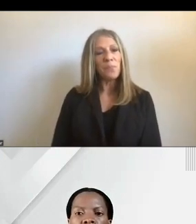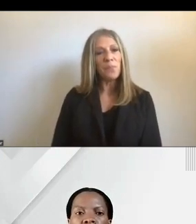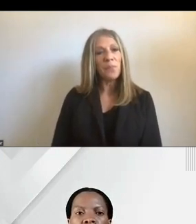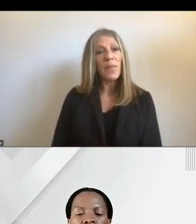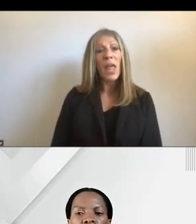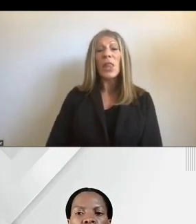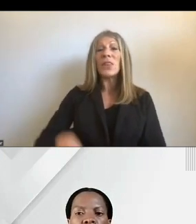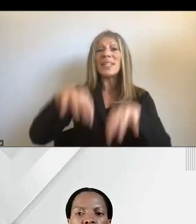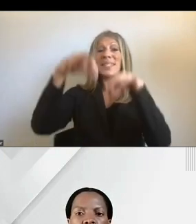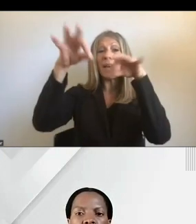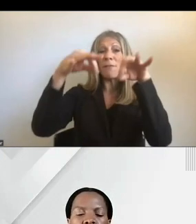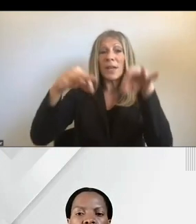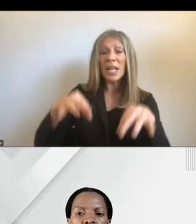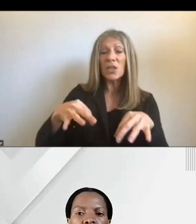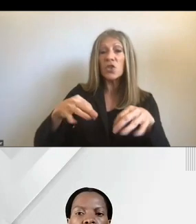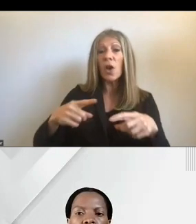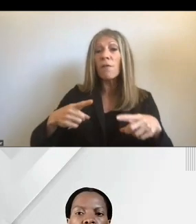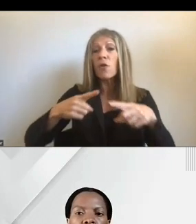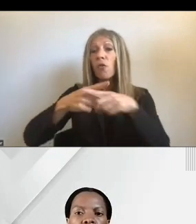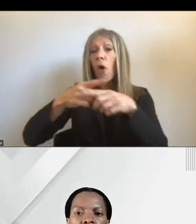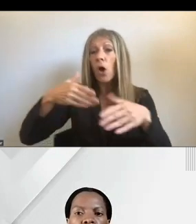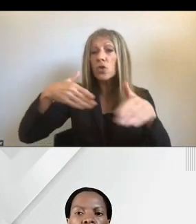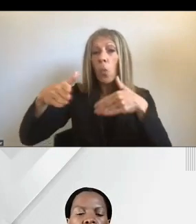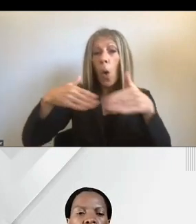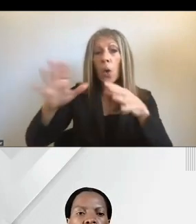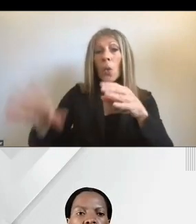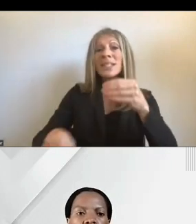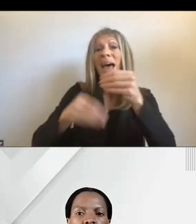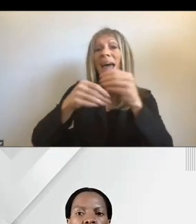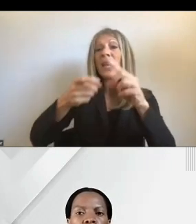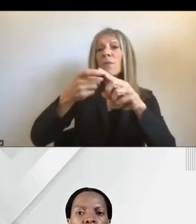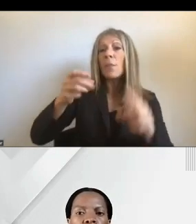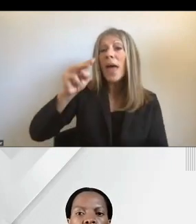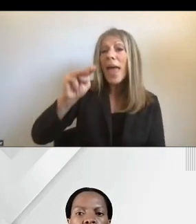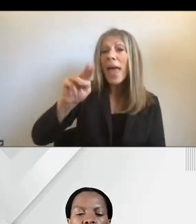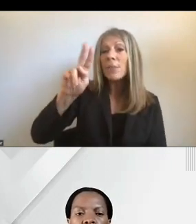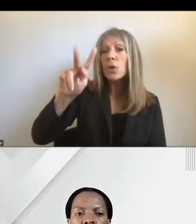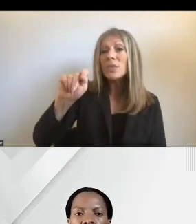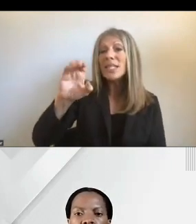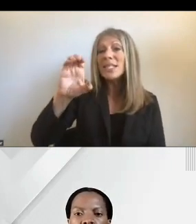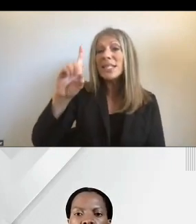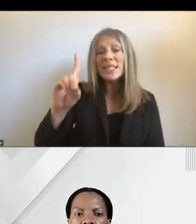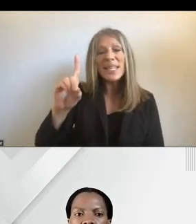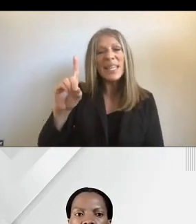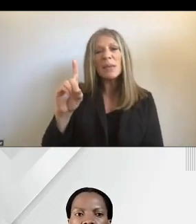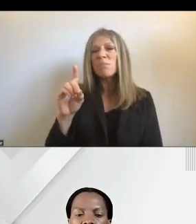The definition of crosswalk was added from the MUTCD with minimal edits for clarity.